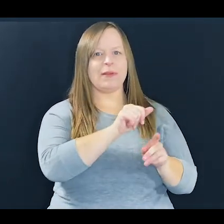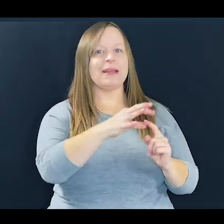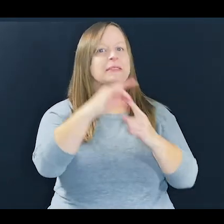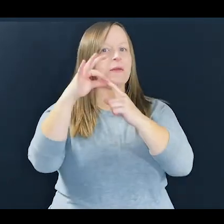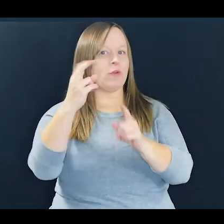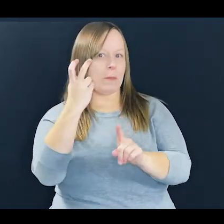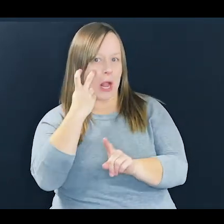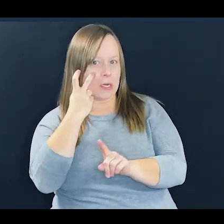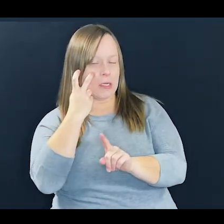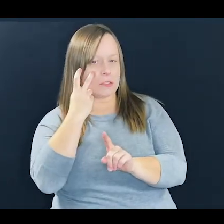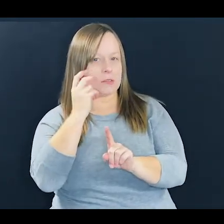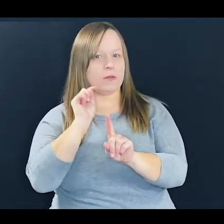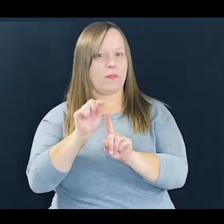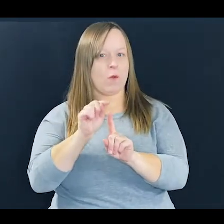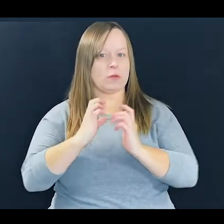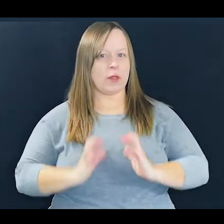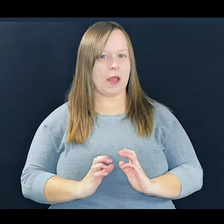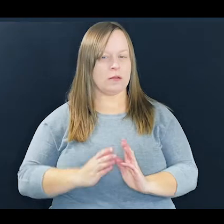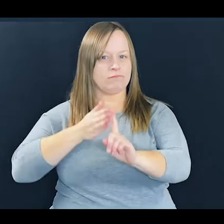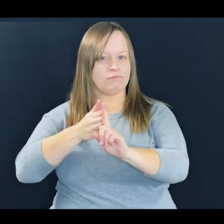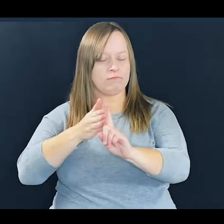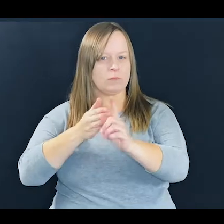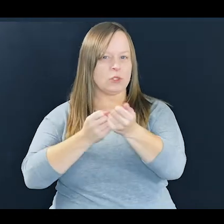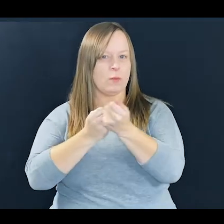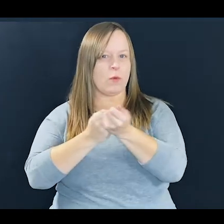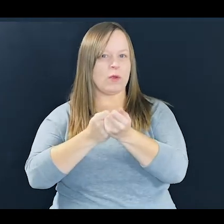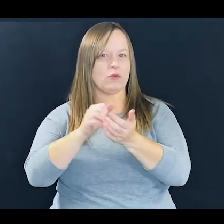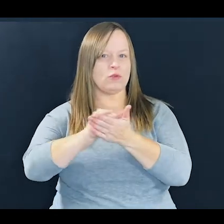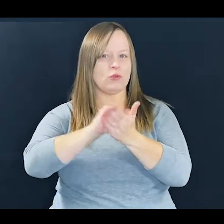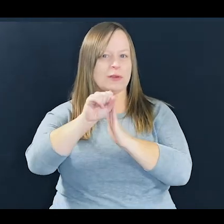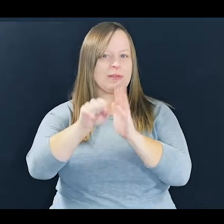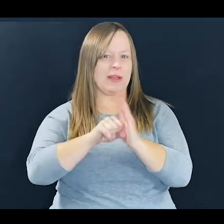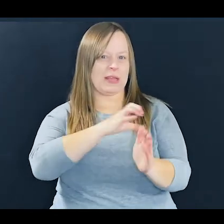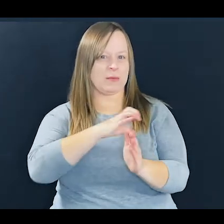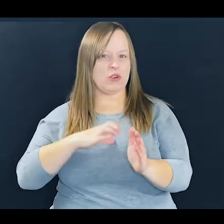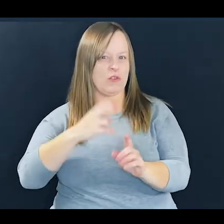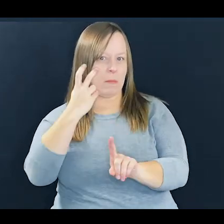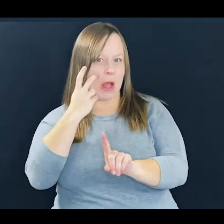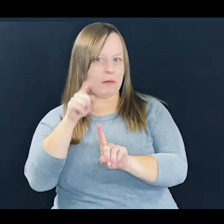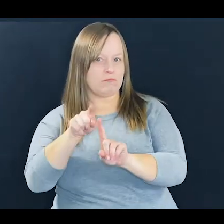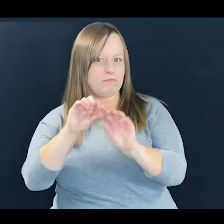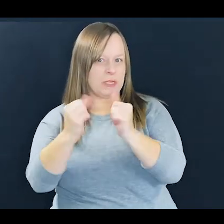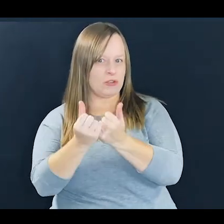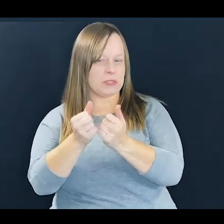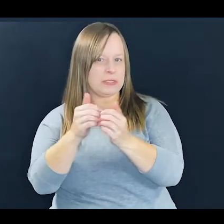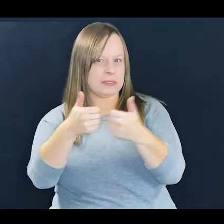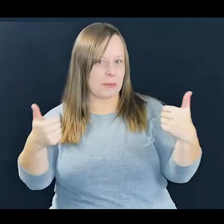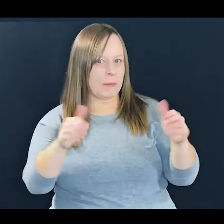who have blindness, and those clients would then be supported by the New York State Commission for the Blind.